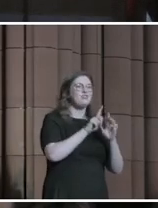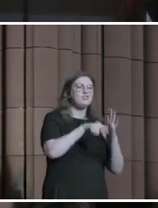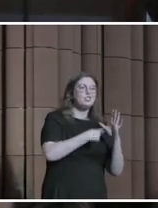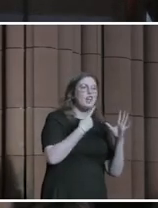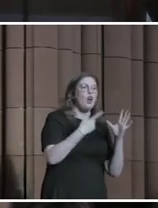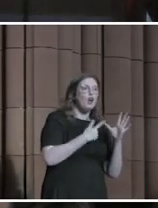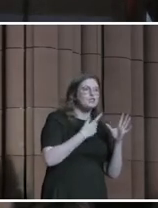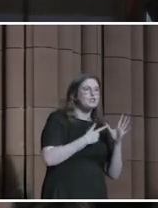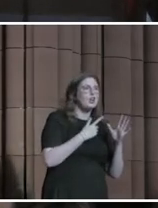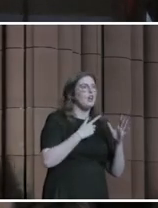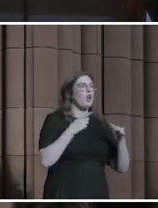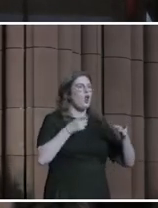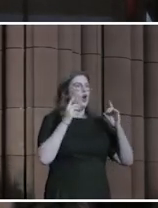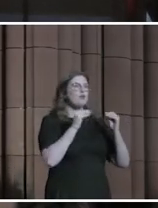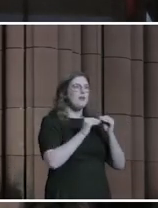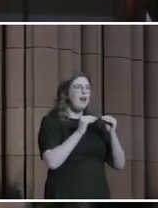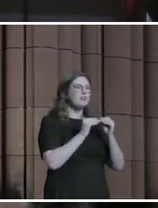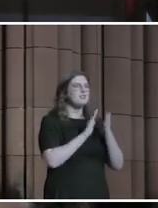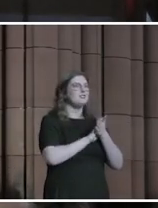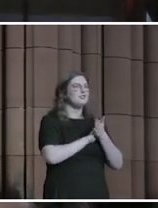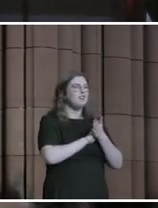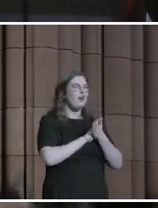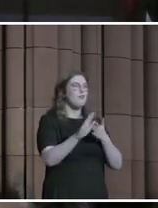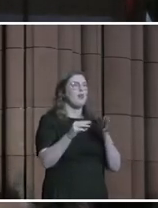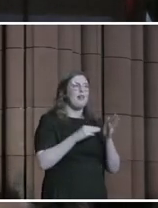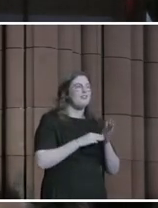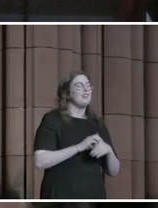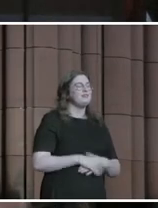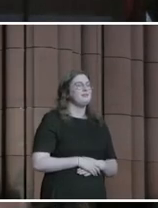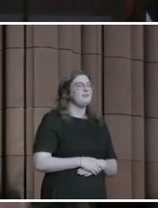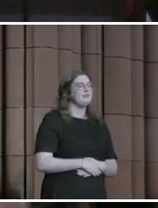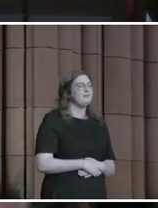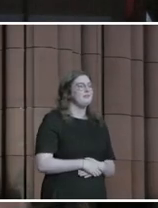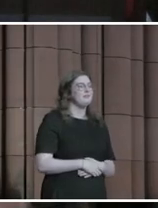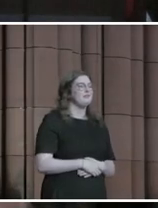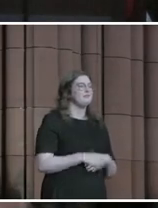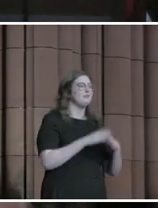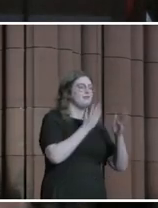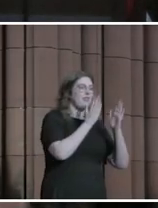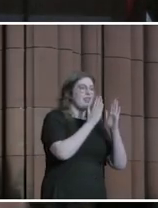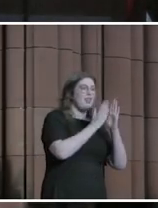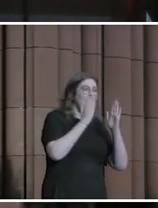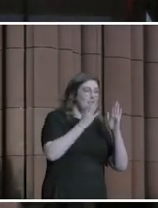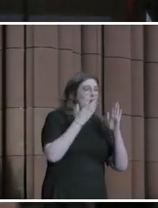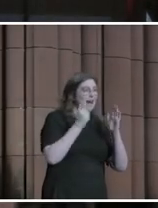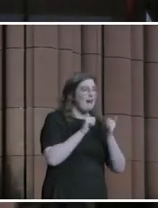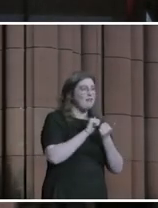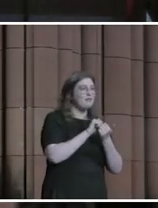Lord Byron, and Herman Melville among many others. The library has a partnership with US Library of Congress